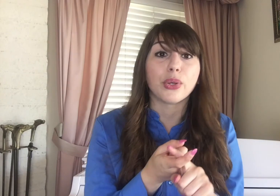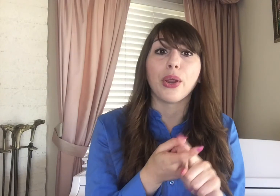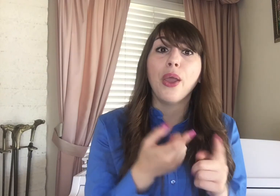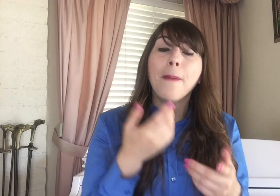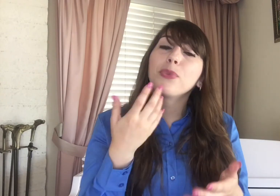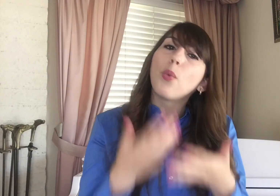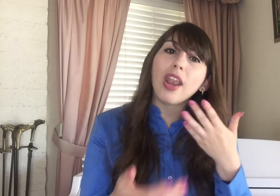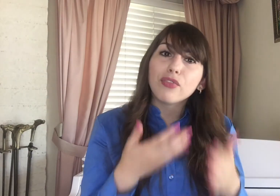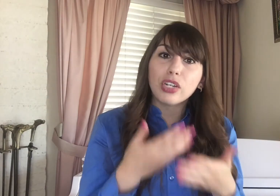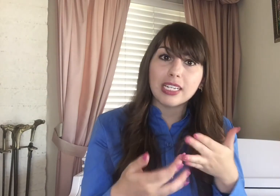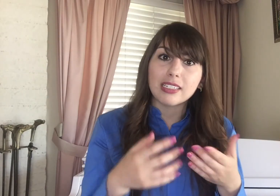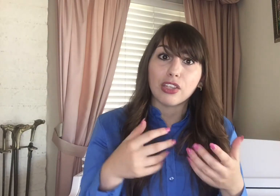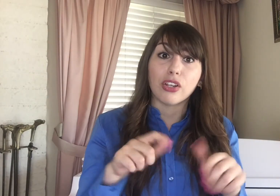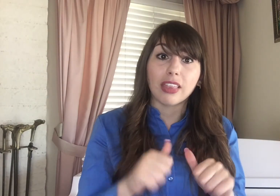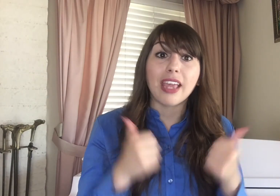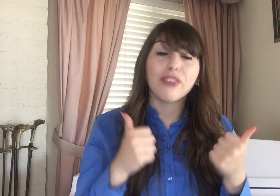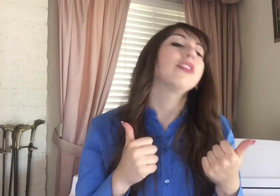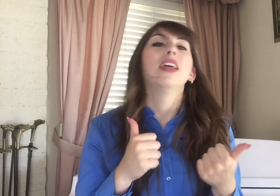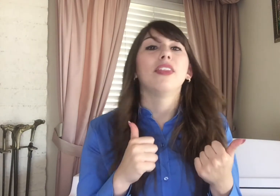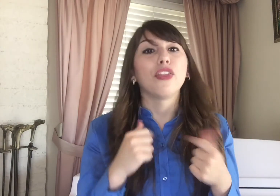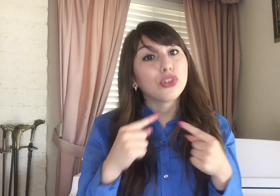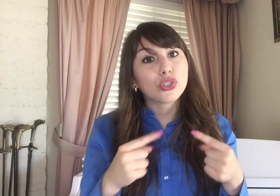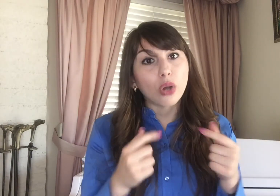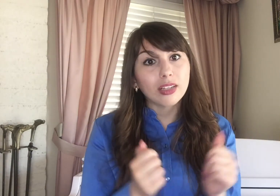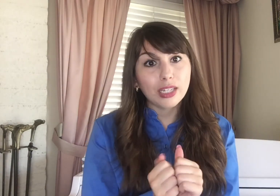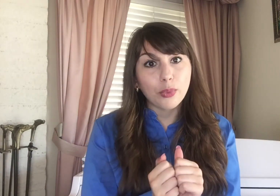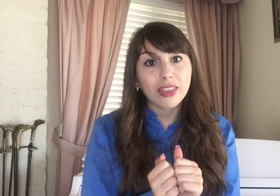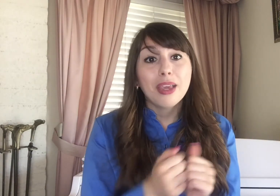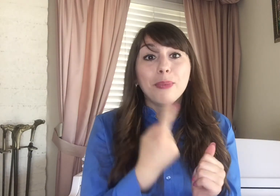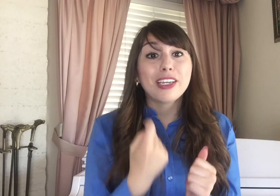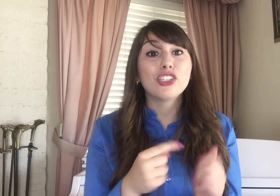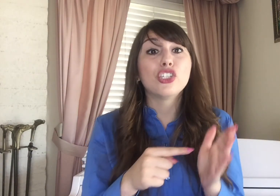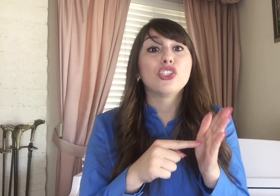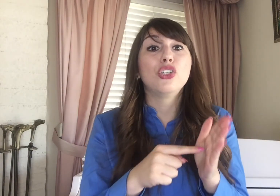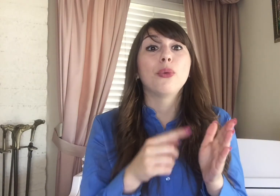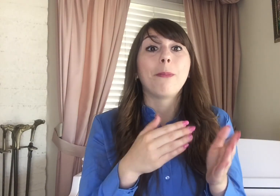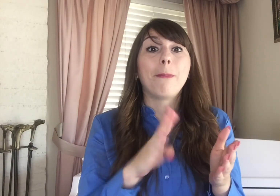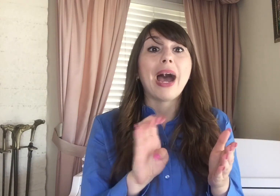or whatever it is in their life that they're struggling with. Because, by